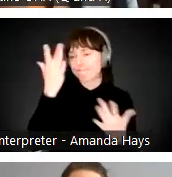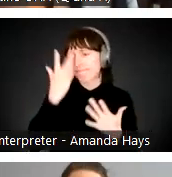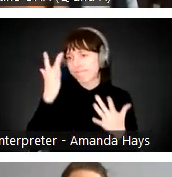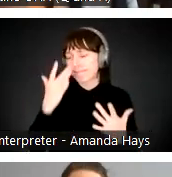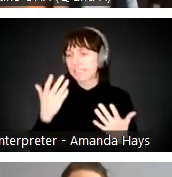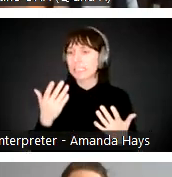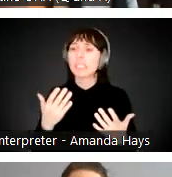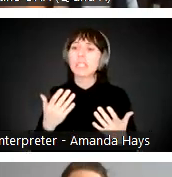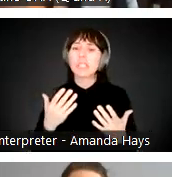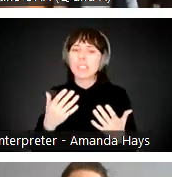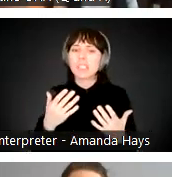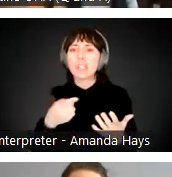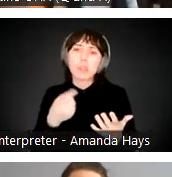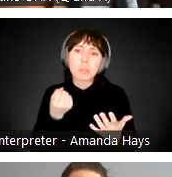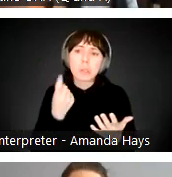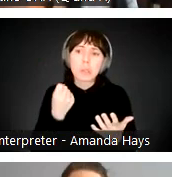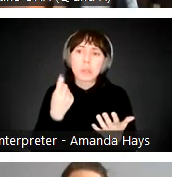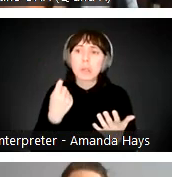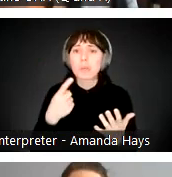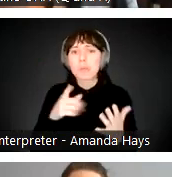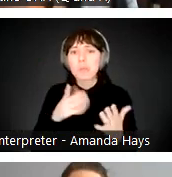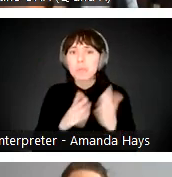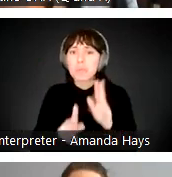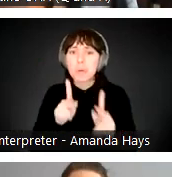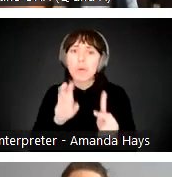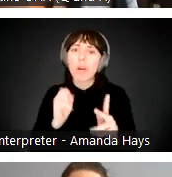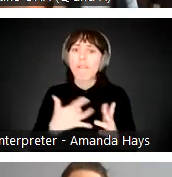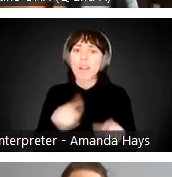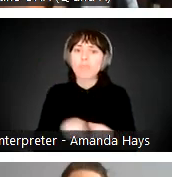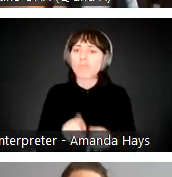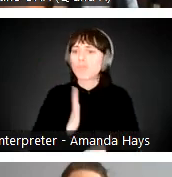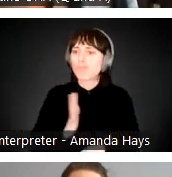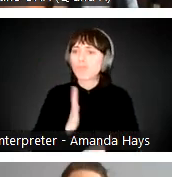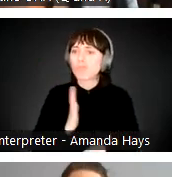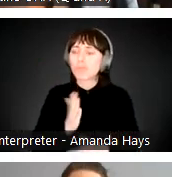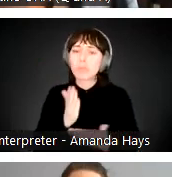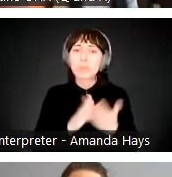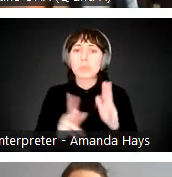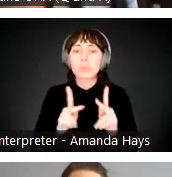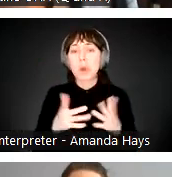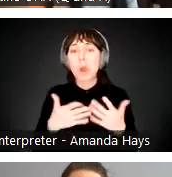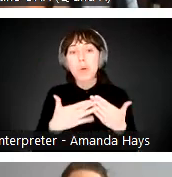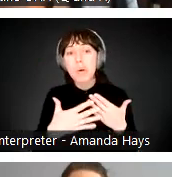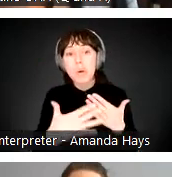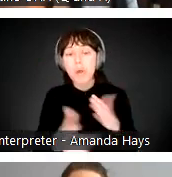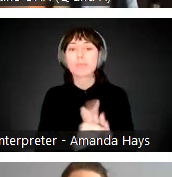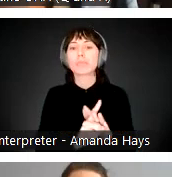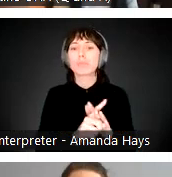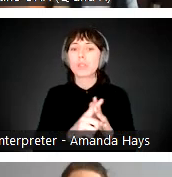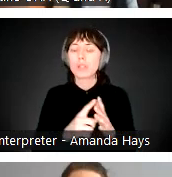years later they get another viral infection and they're back to where they started, I think it's helpful to kind of have a name for it so that when you see